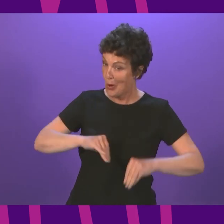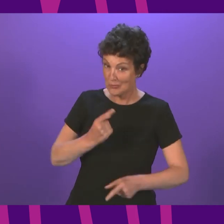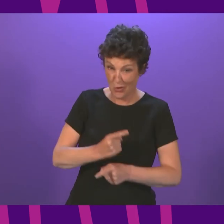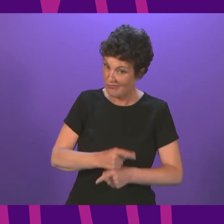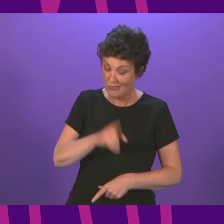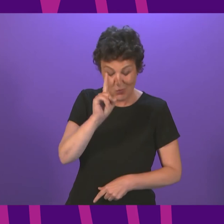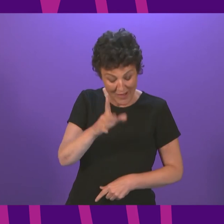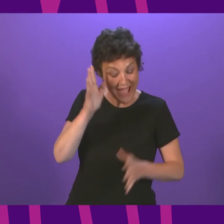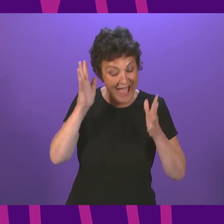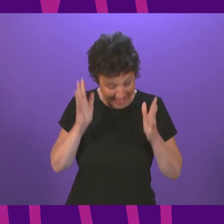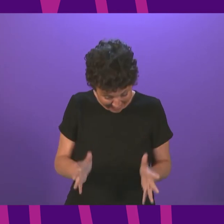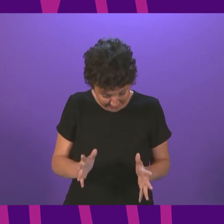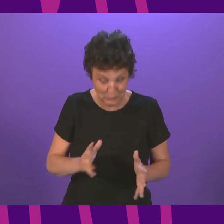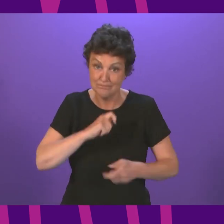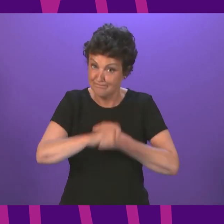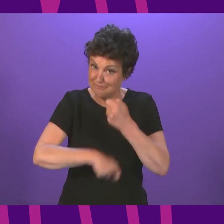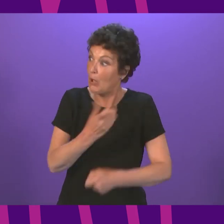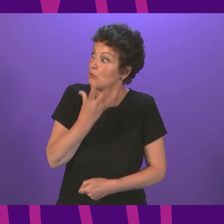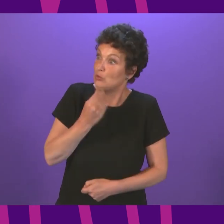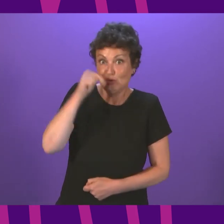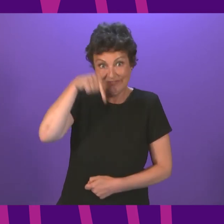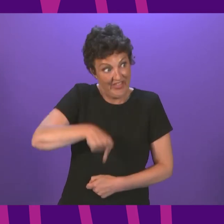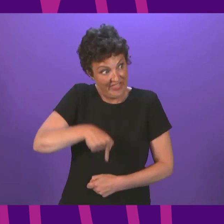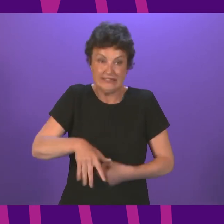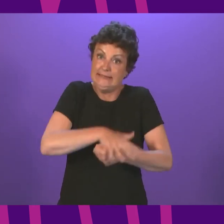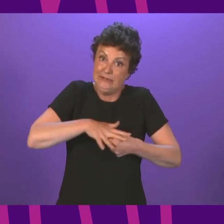I draw members’ attention to my entry in the register of interests as an owner of a rental property in North Lanarkshire.